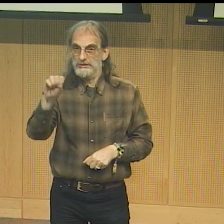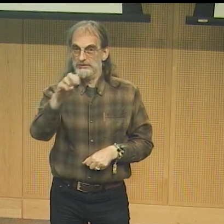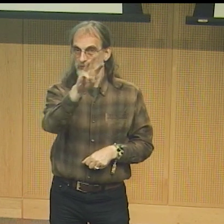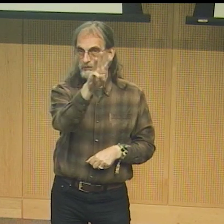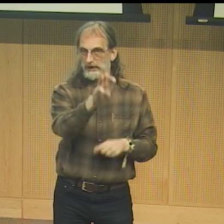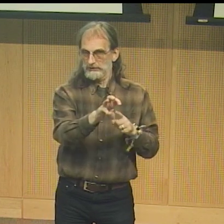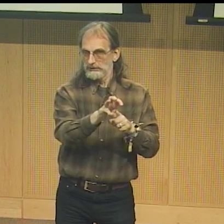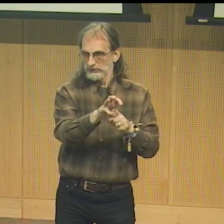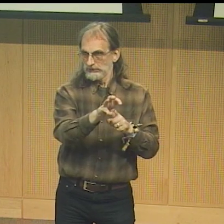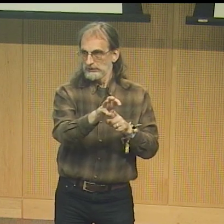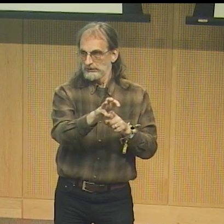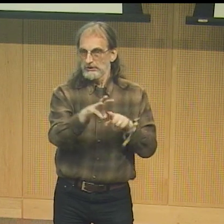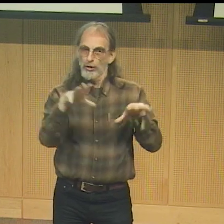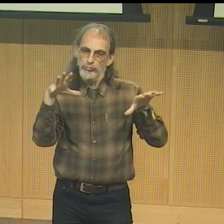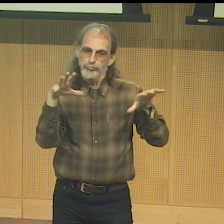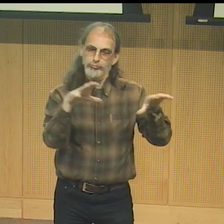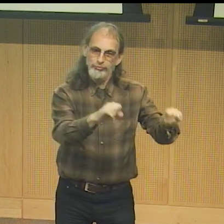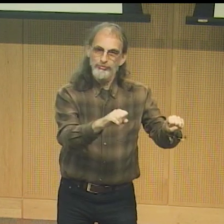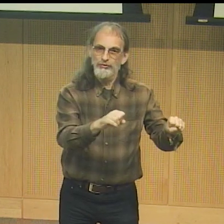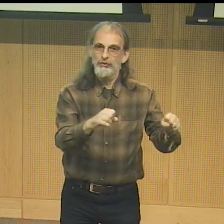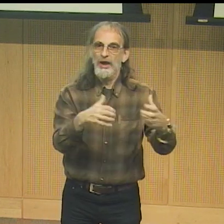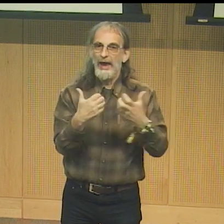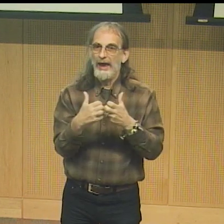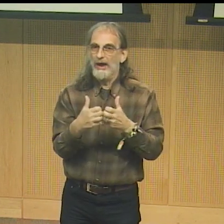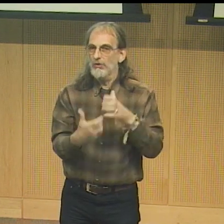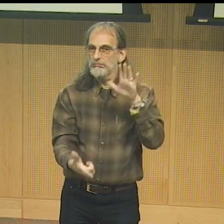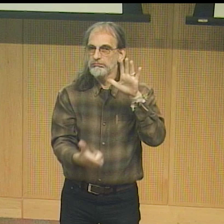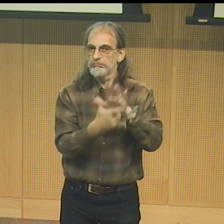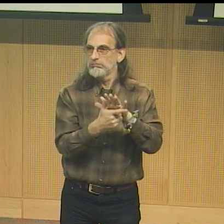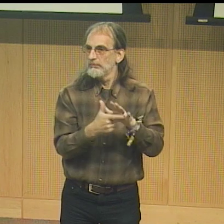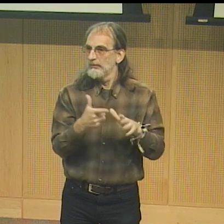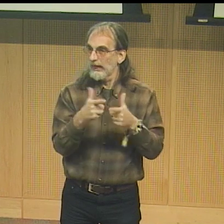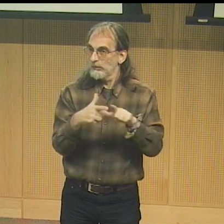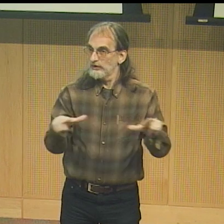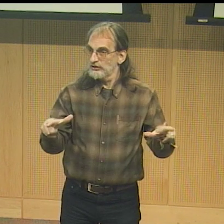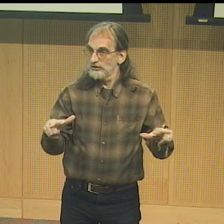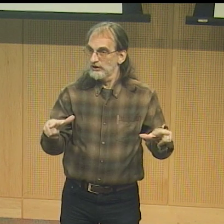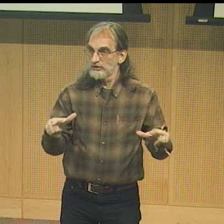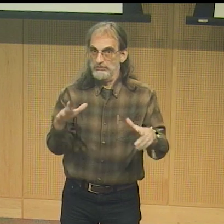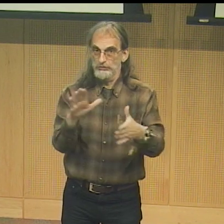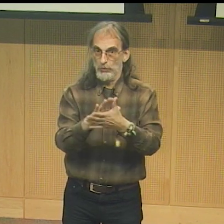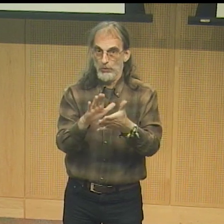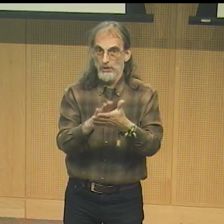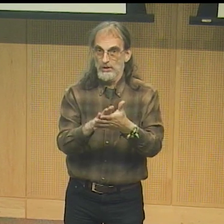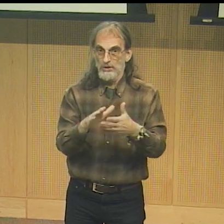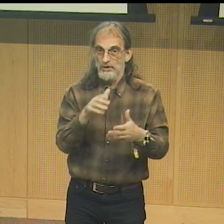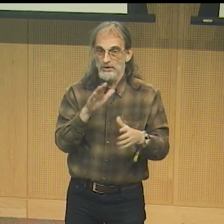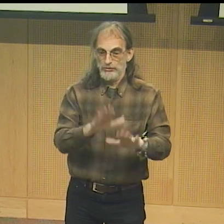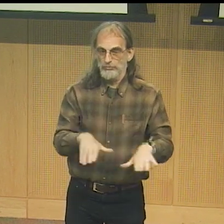When England colonized New Wales, children were not permitted to speak their Welsh language.